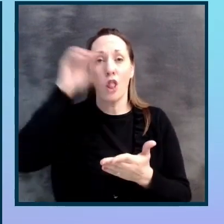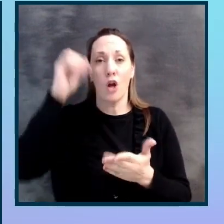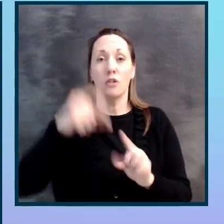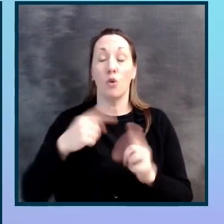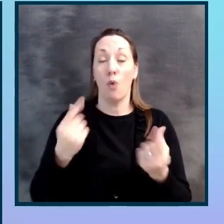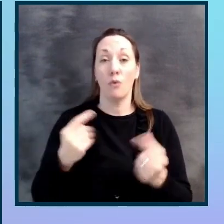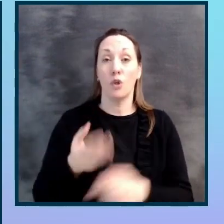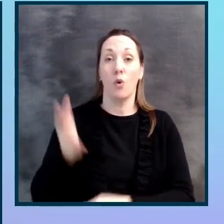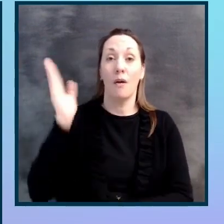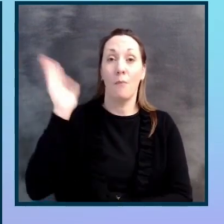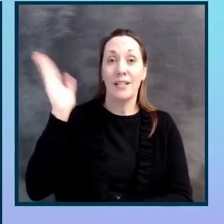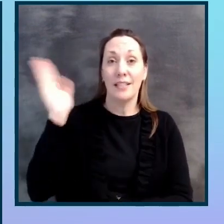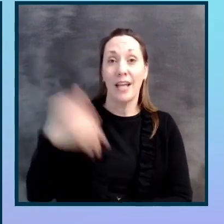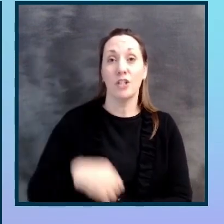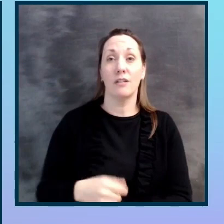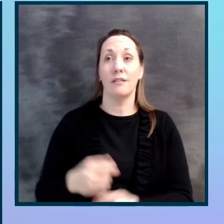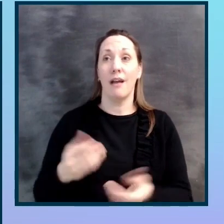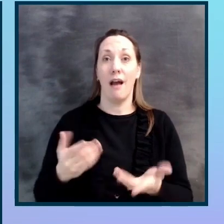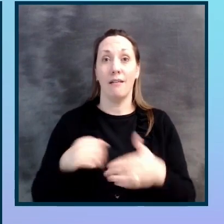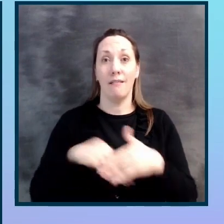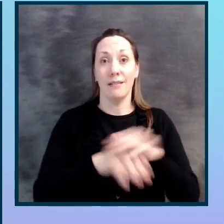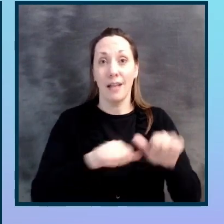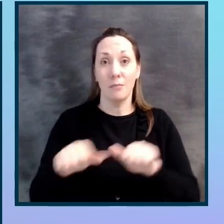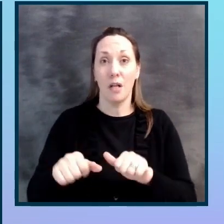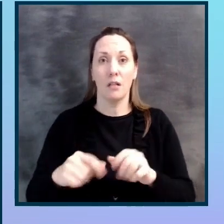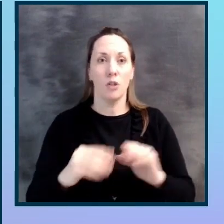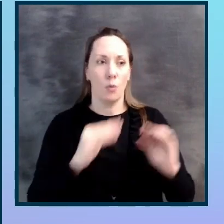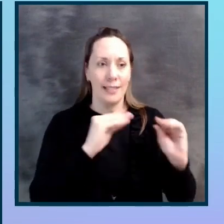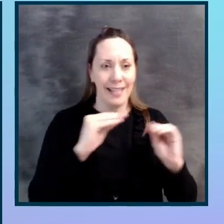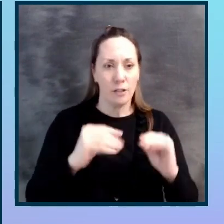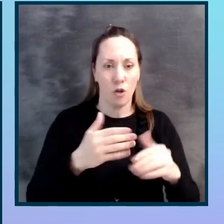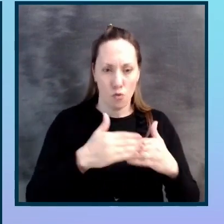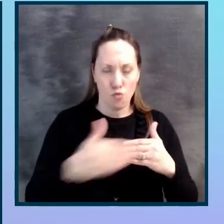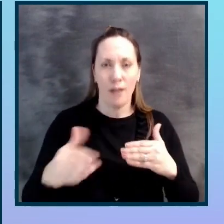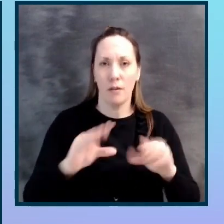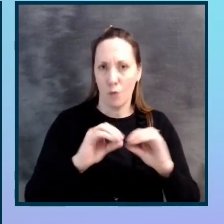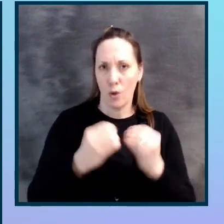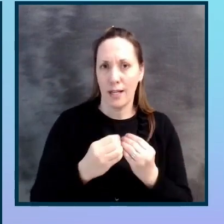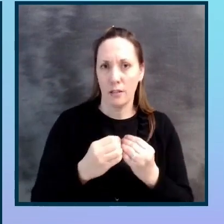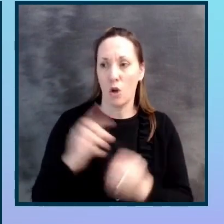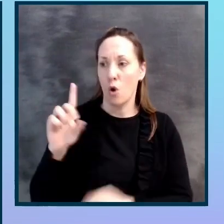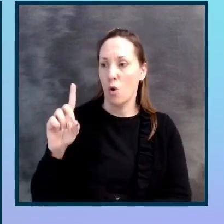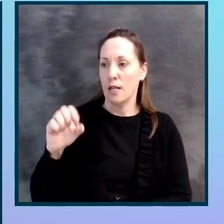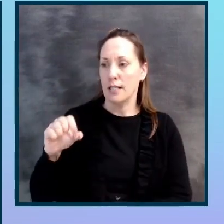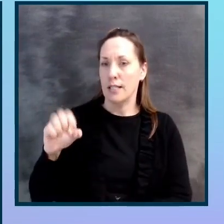and spread that information to the organization. You know, Deque offers Deque University,